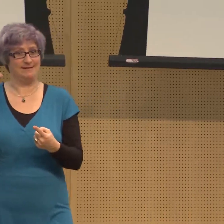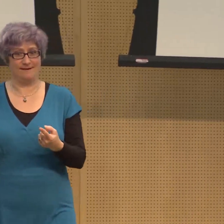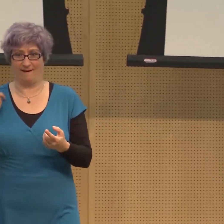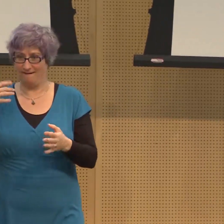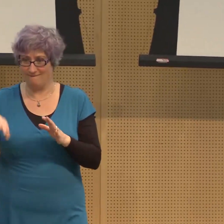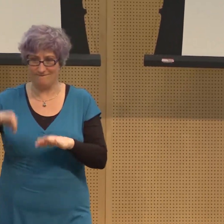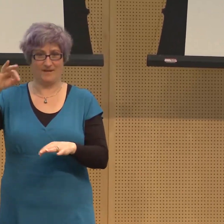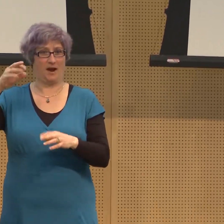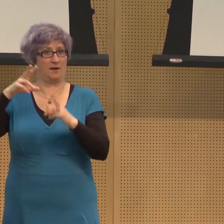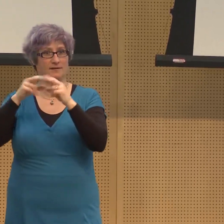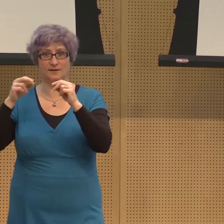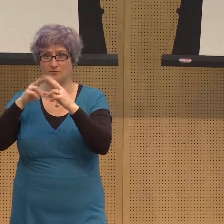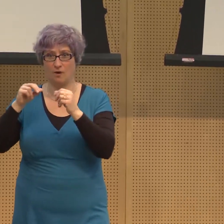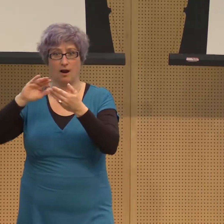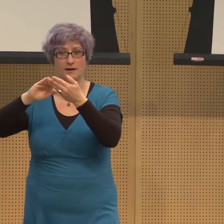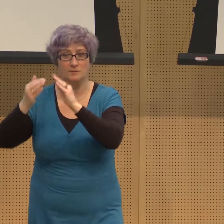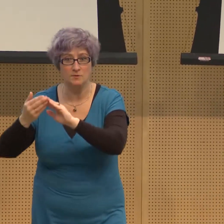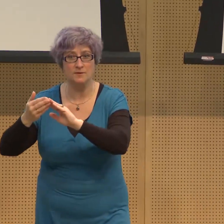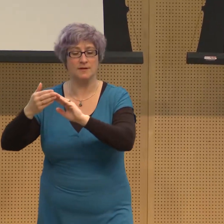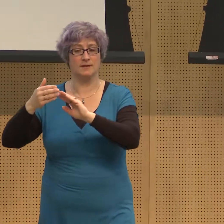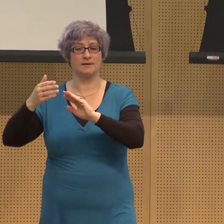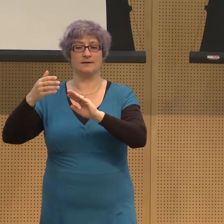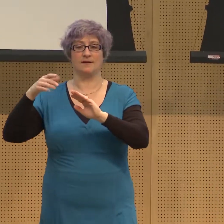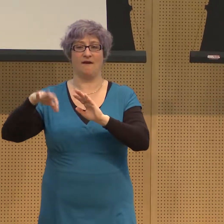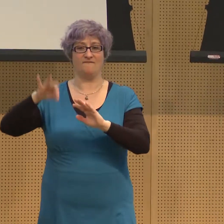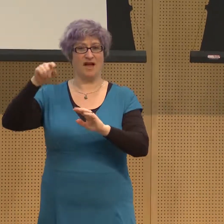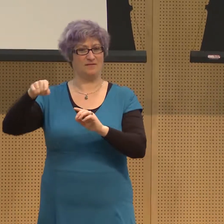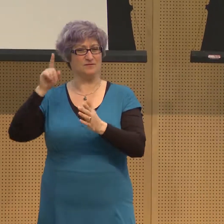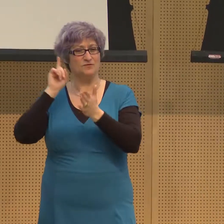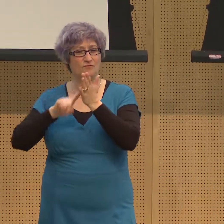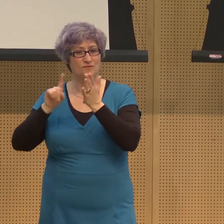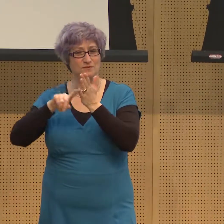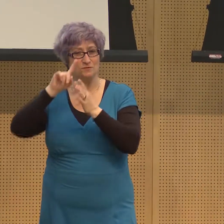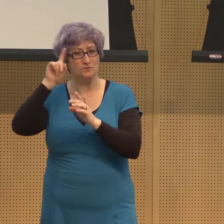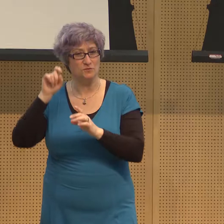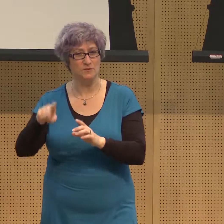I'm fortunate in the sense that I found Nicaragua and that community.